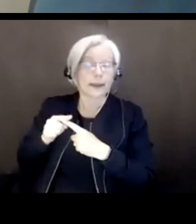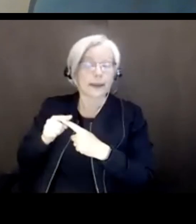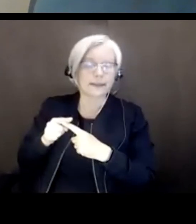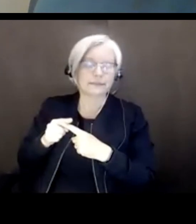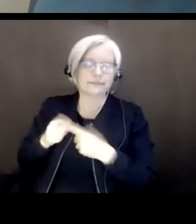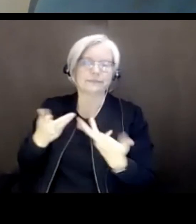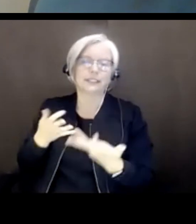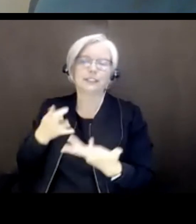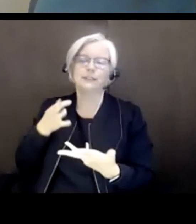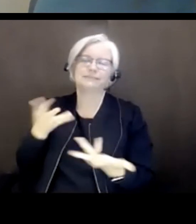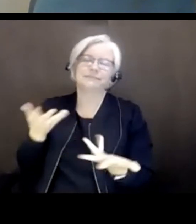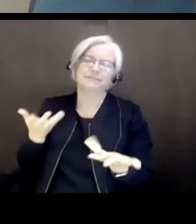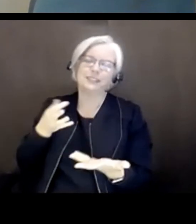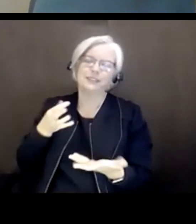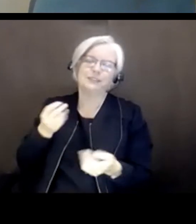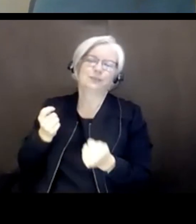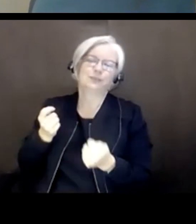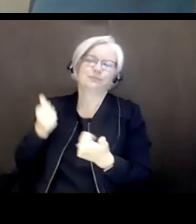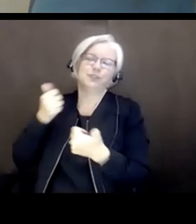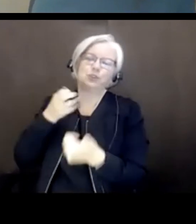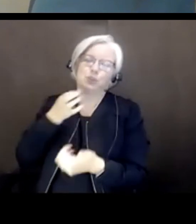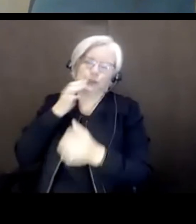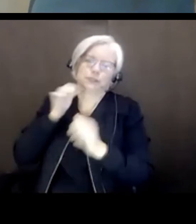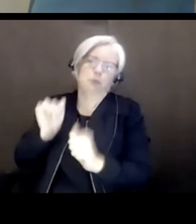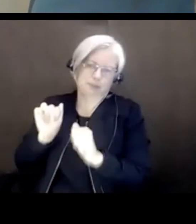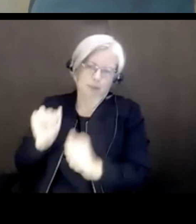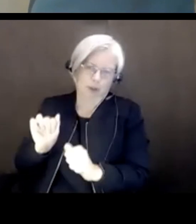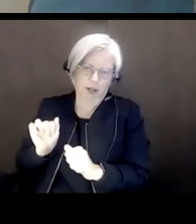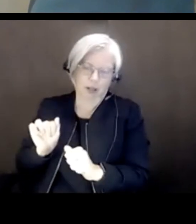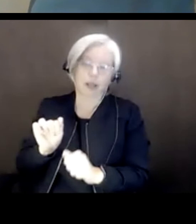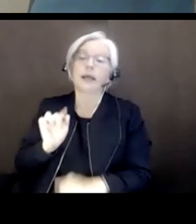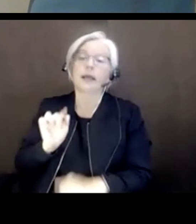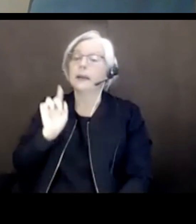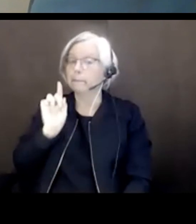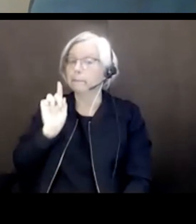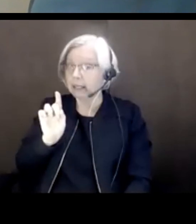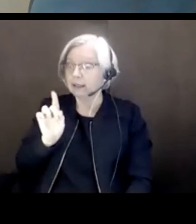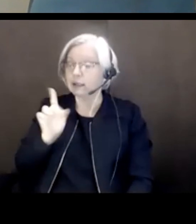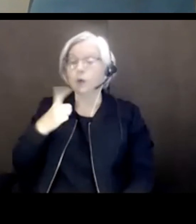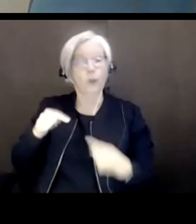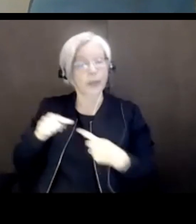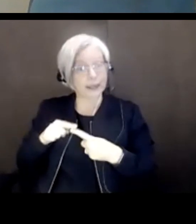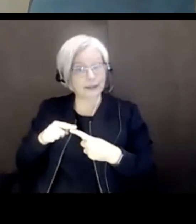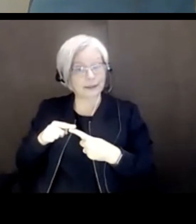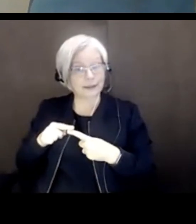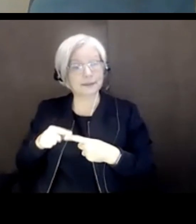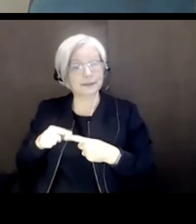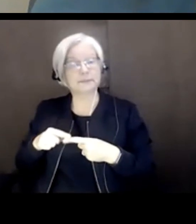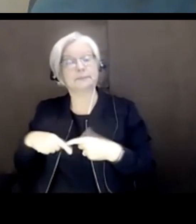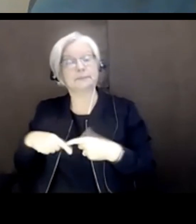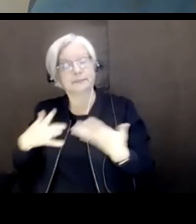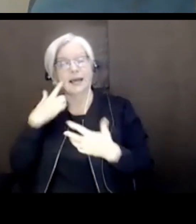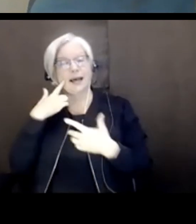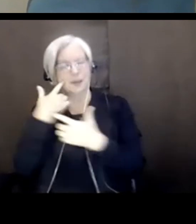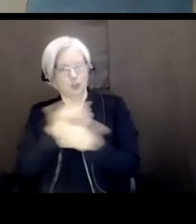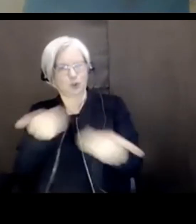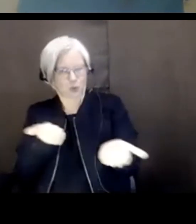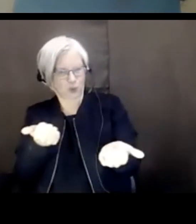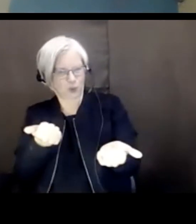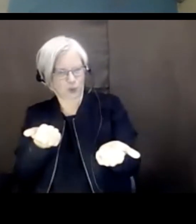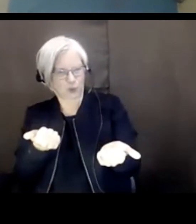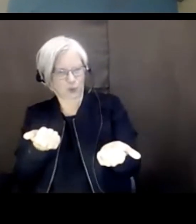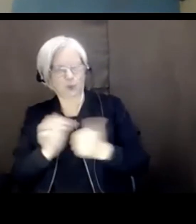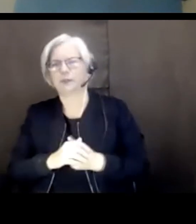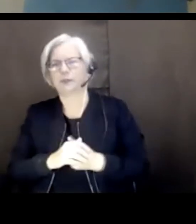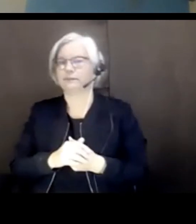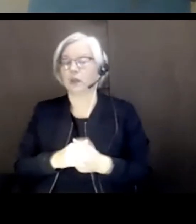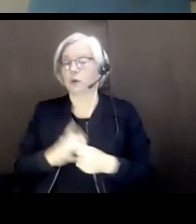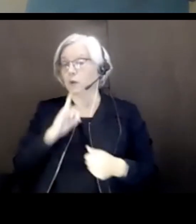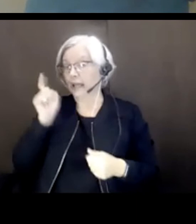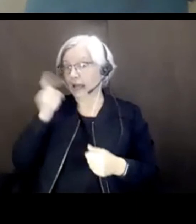BUT IT'S UP TO YOU TO CHOOSE WHEN AND HOW MUCH, HOW MANY DETAILS YOU SHARE ABOUT YOUR DISABILITY.